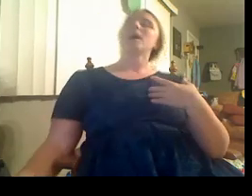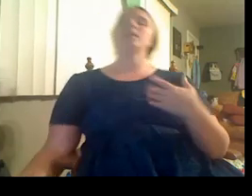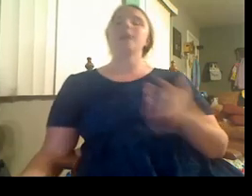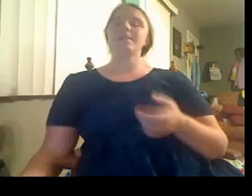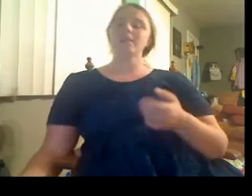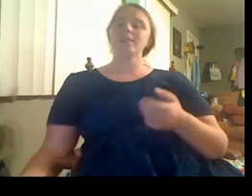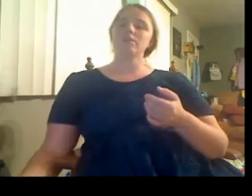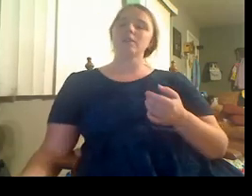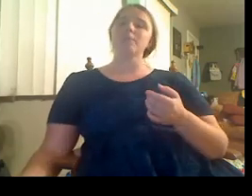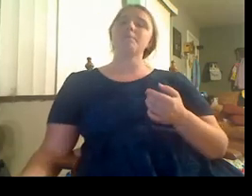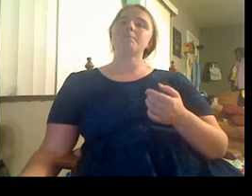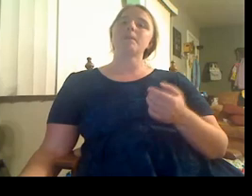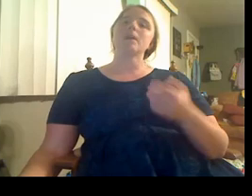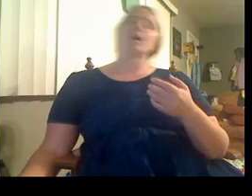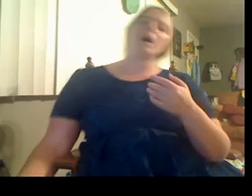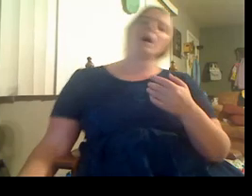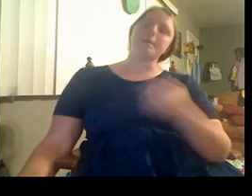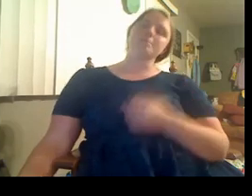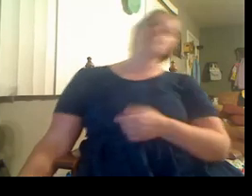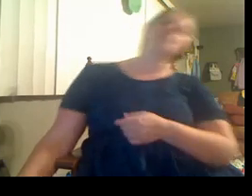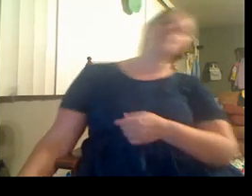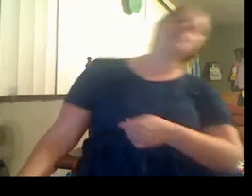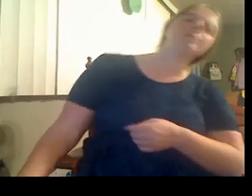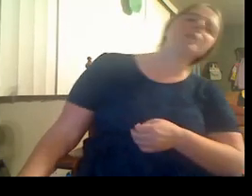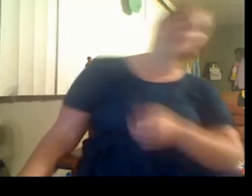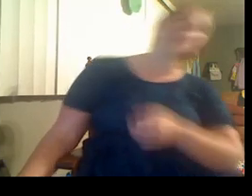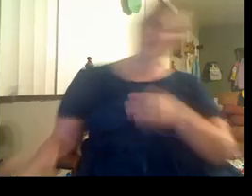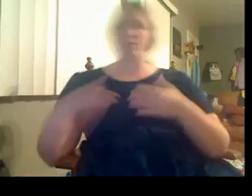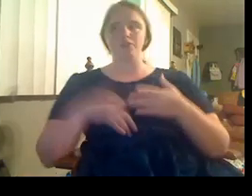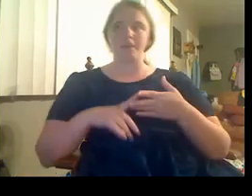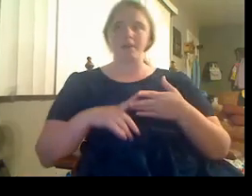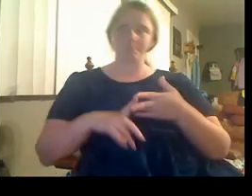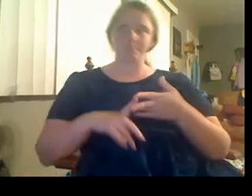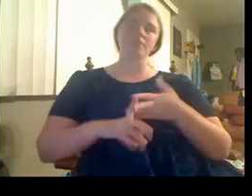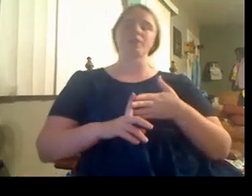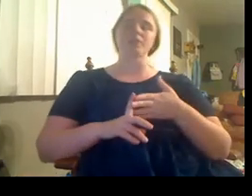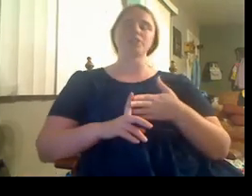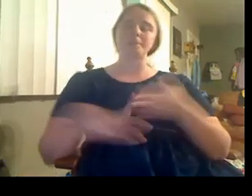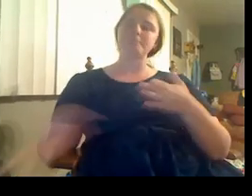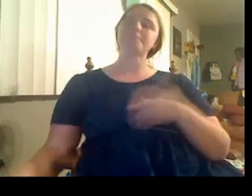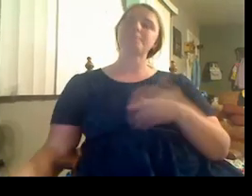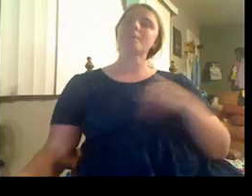And then lastly, you see, I'm thanking them for their time and consideration.